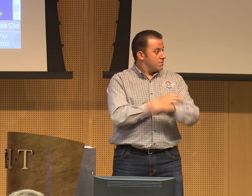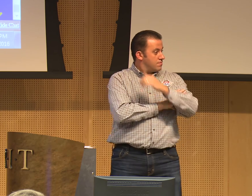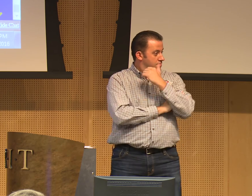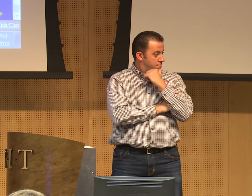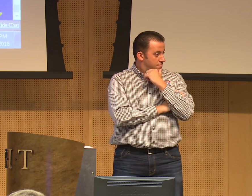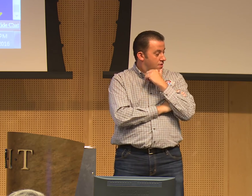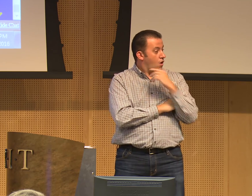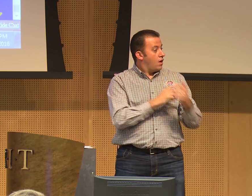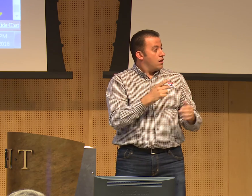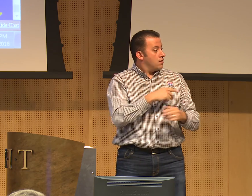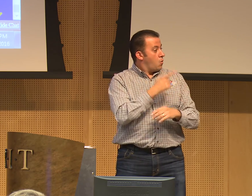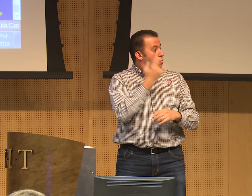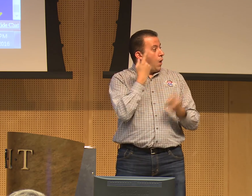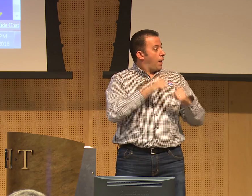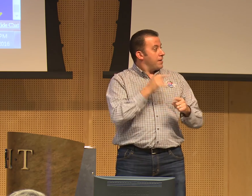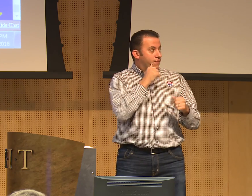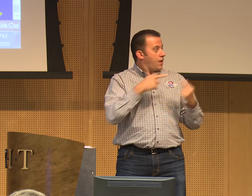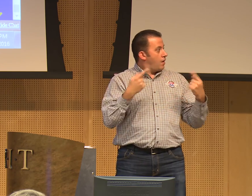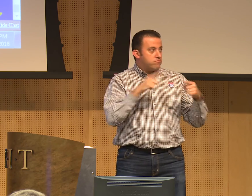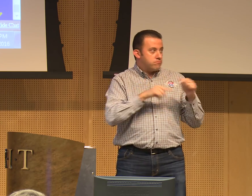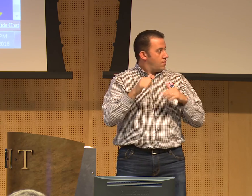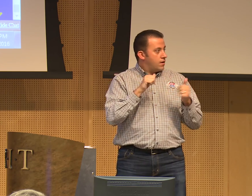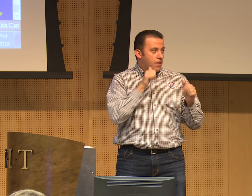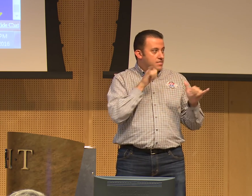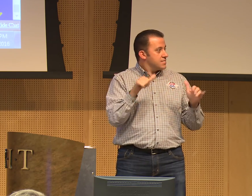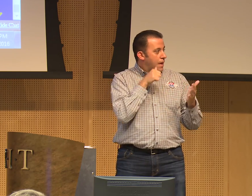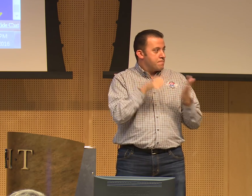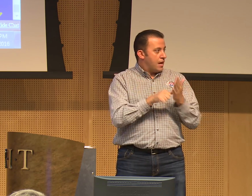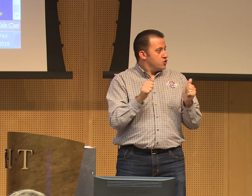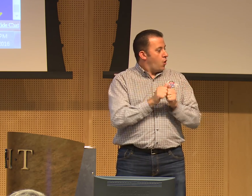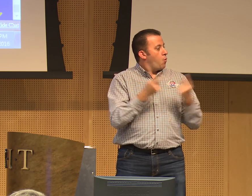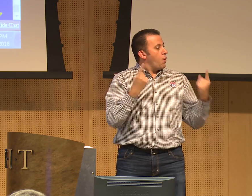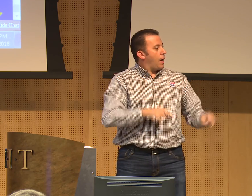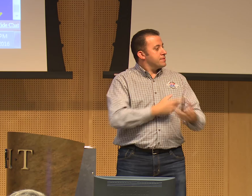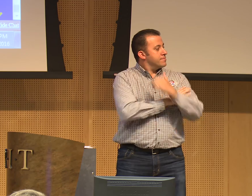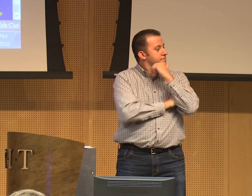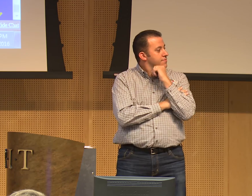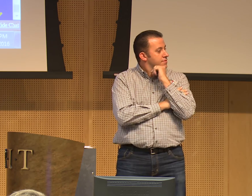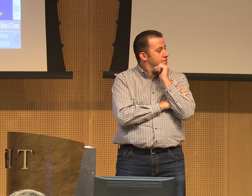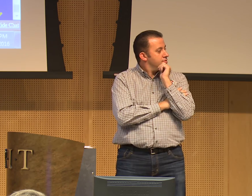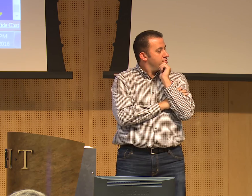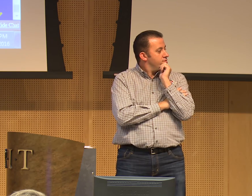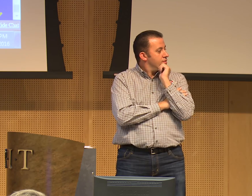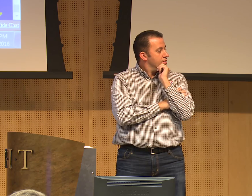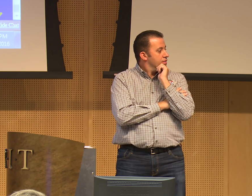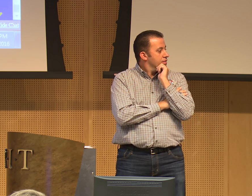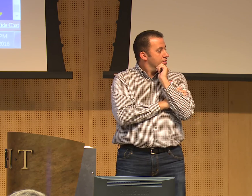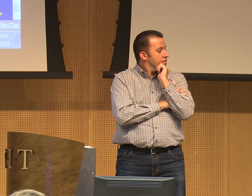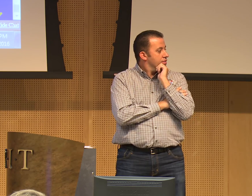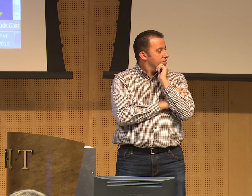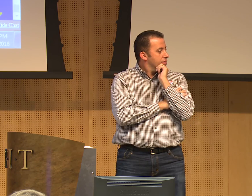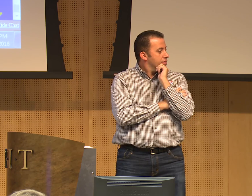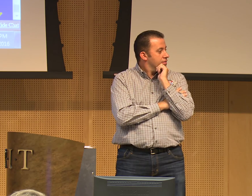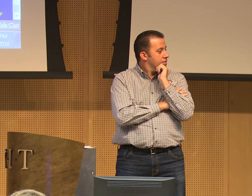So it's not about-- the student is saying it's not about being the enemy. So, what if you're not on the same page? Well, if you're not-- the student is saying--